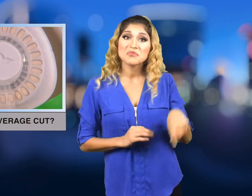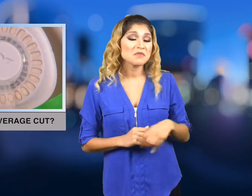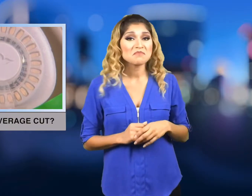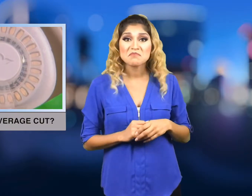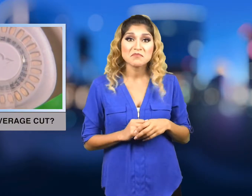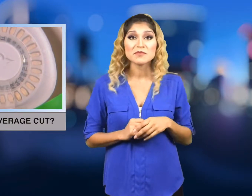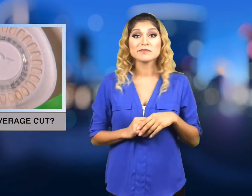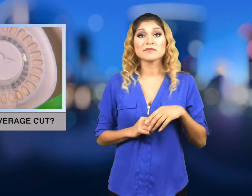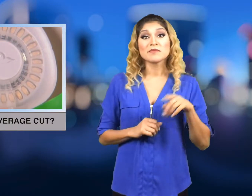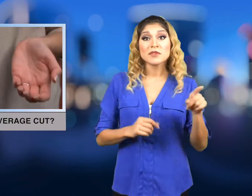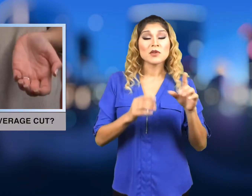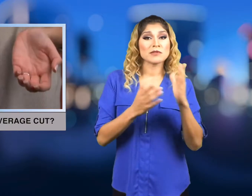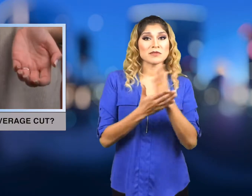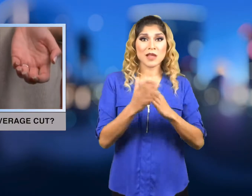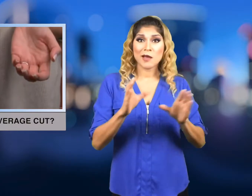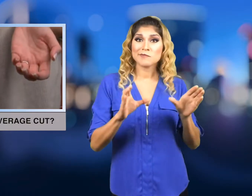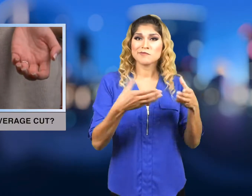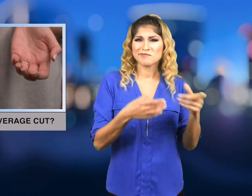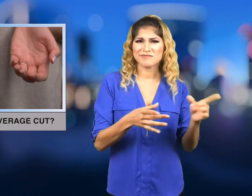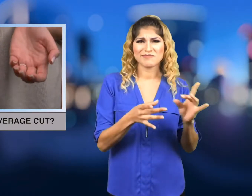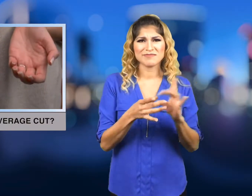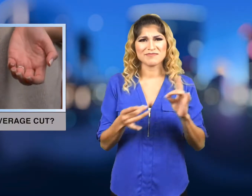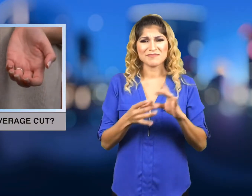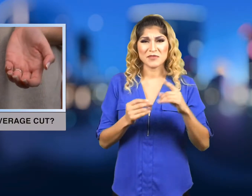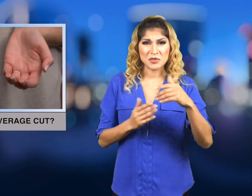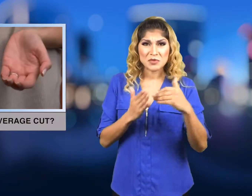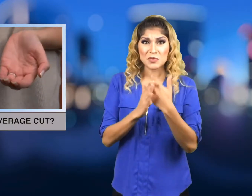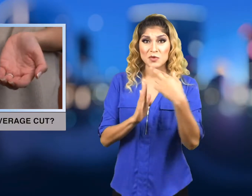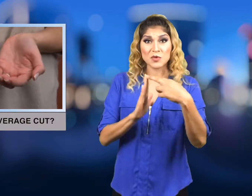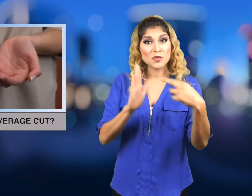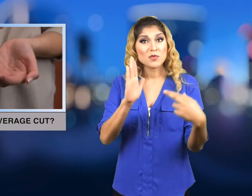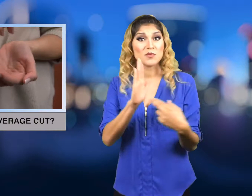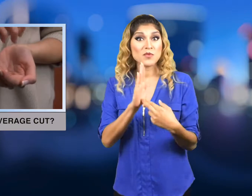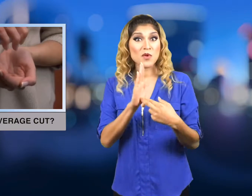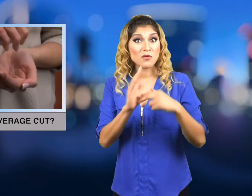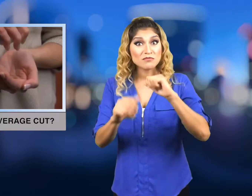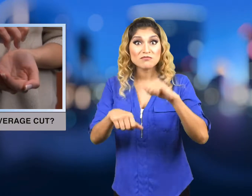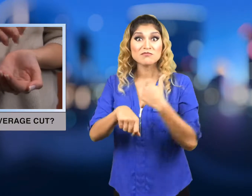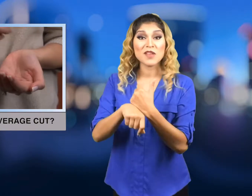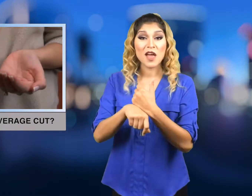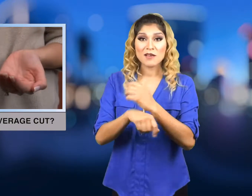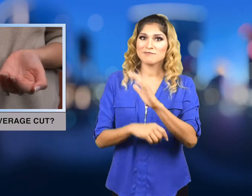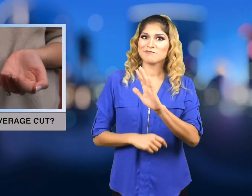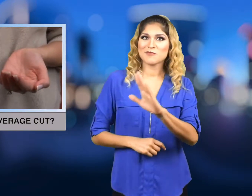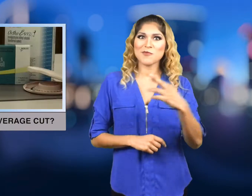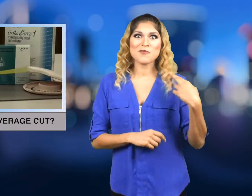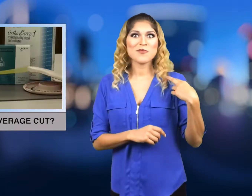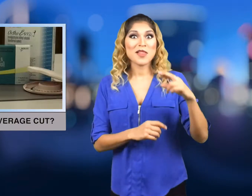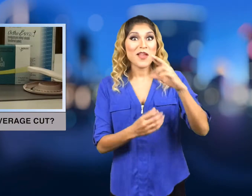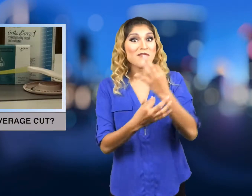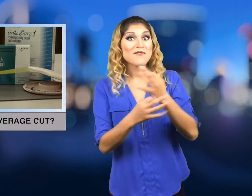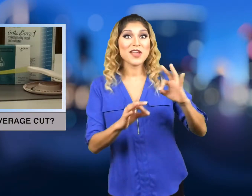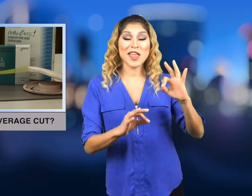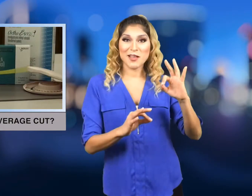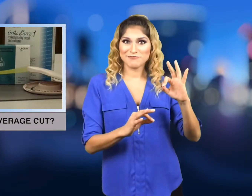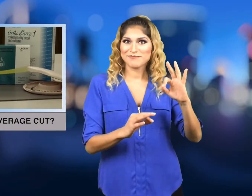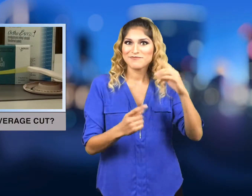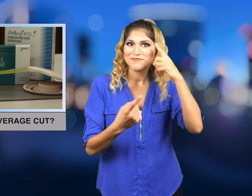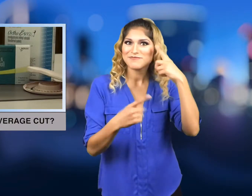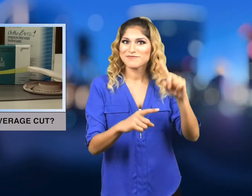Some people support the new rule and say it's an advancement for religious freedoms.